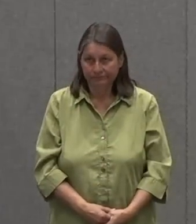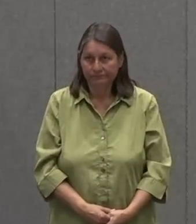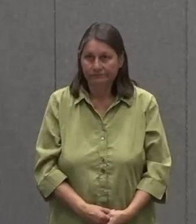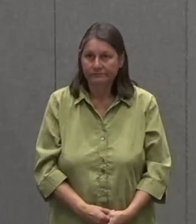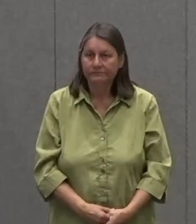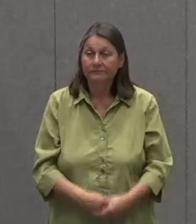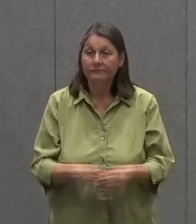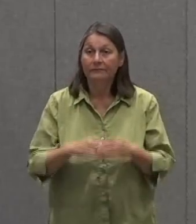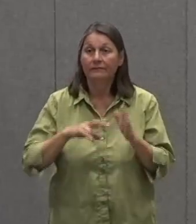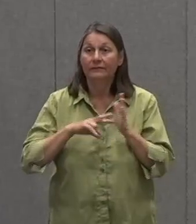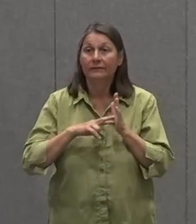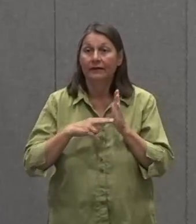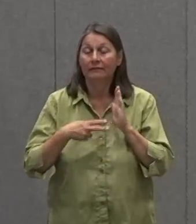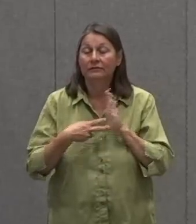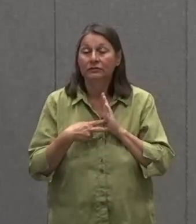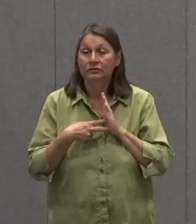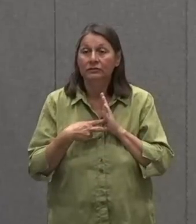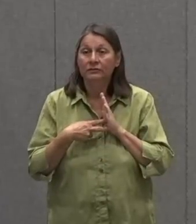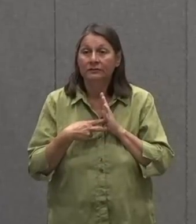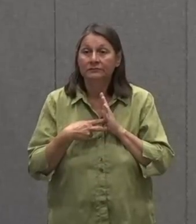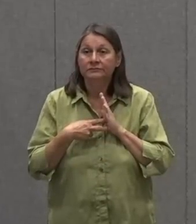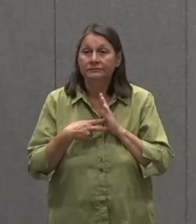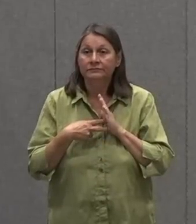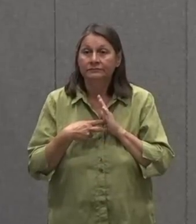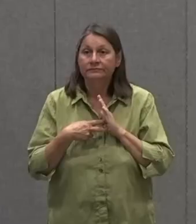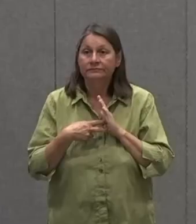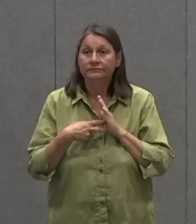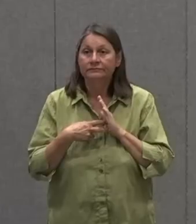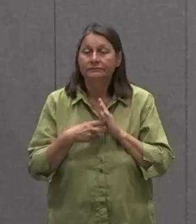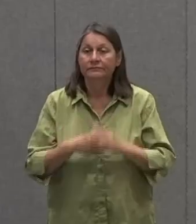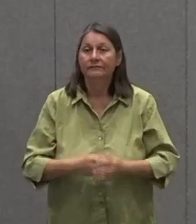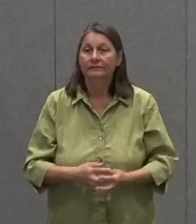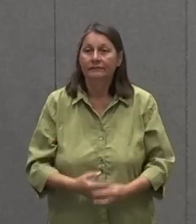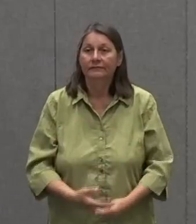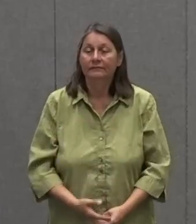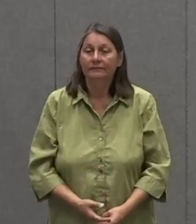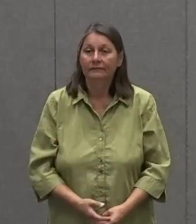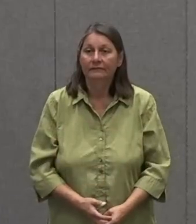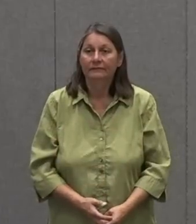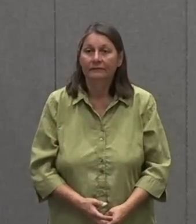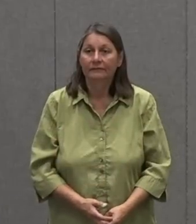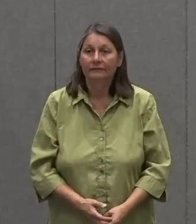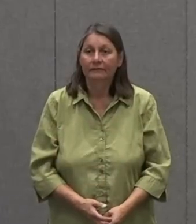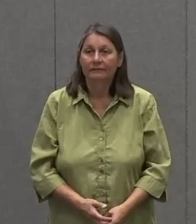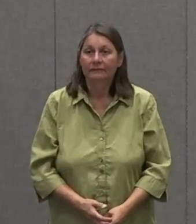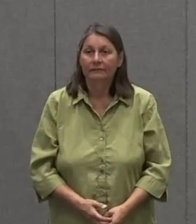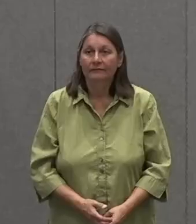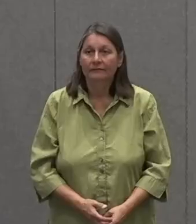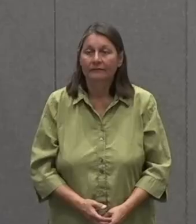so that you have that little space. So a multiple are numbers